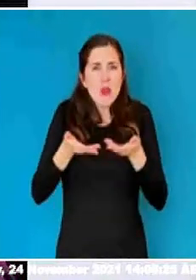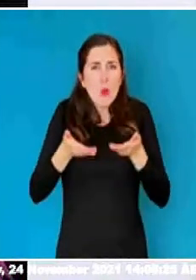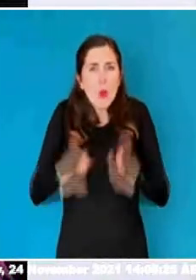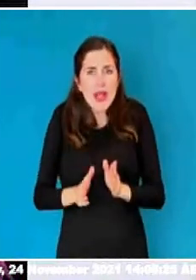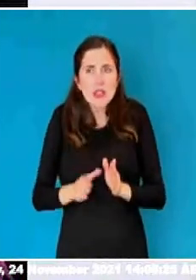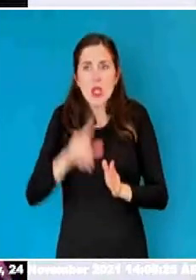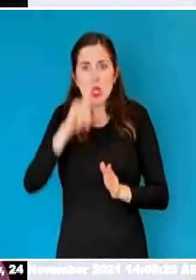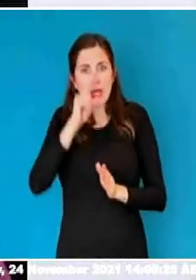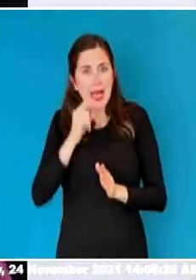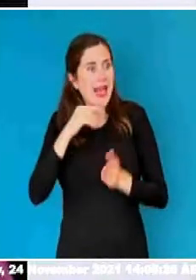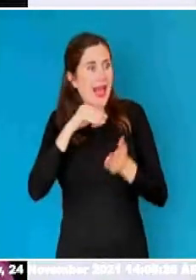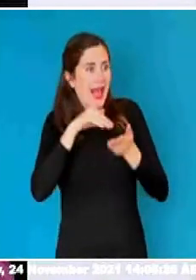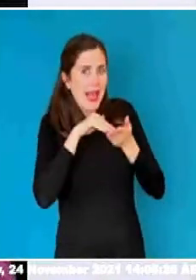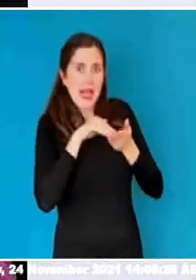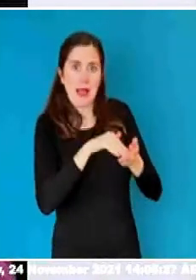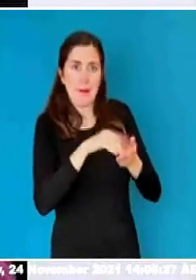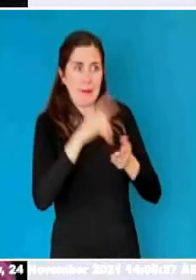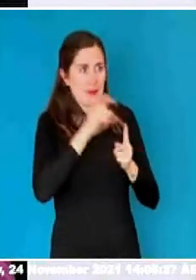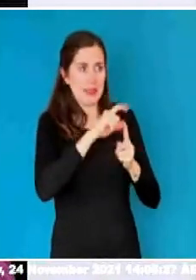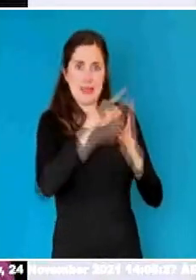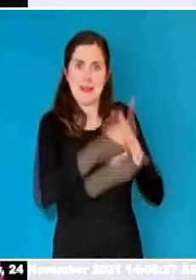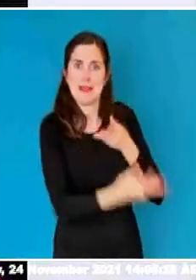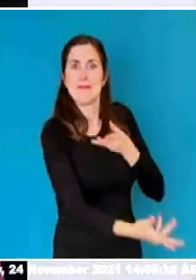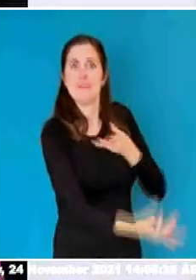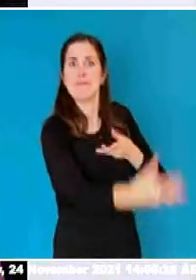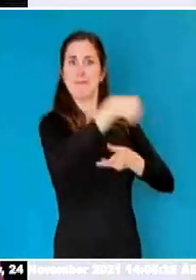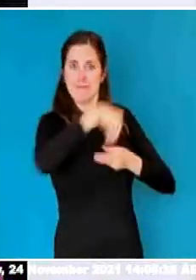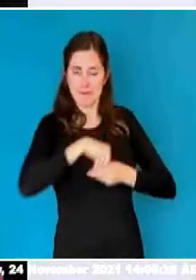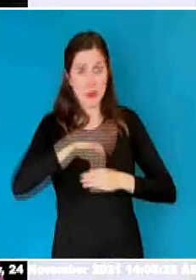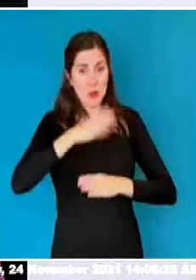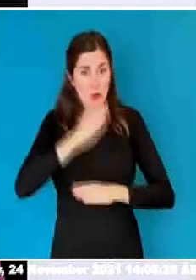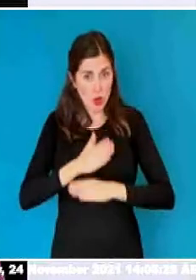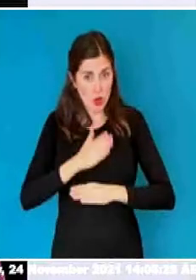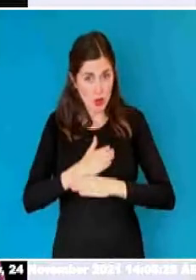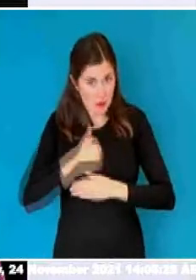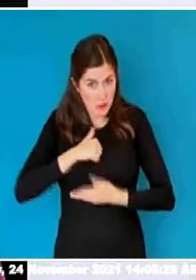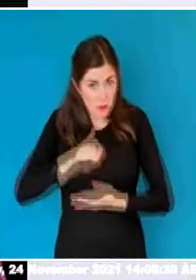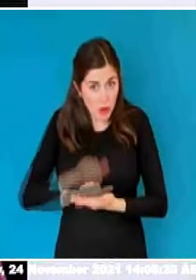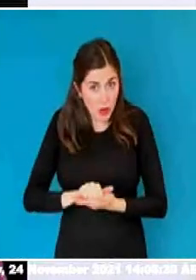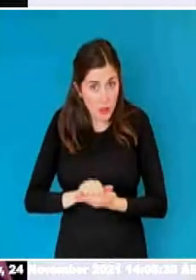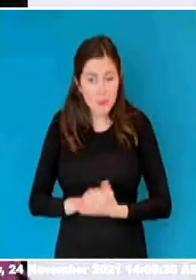increased workforce participation for people with disability? Yes, that is correct.